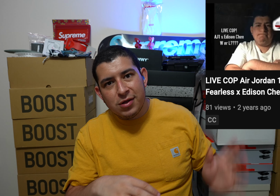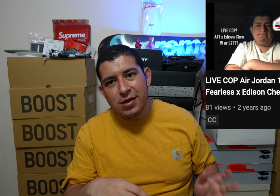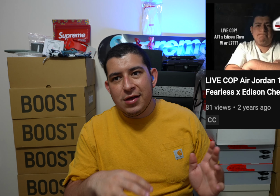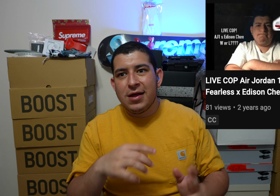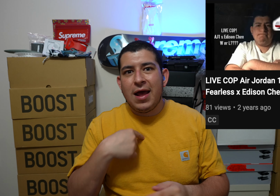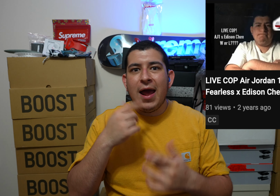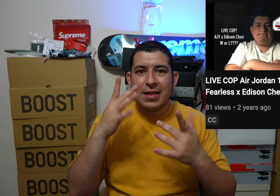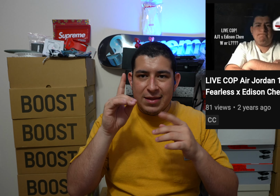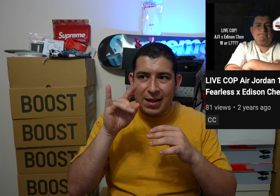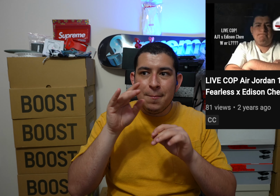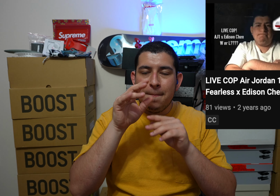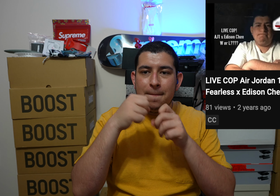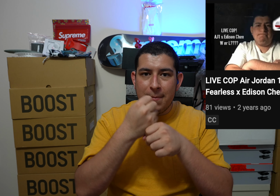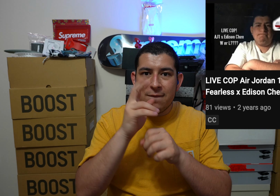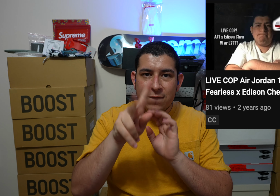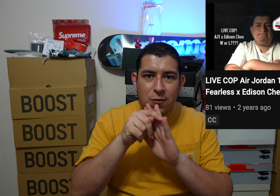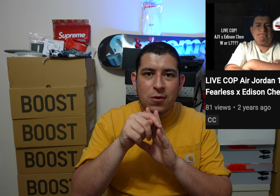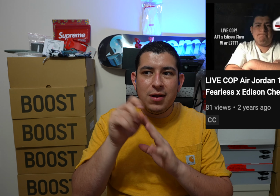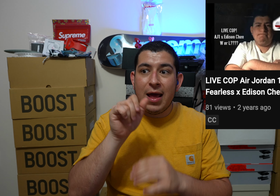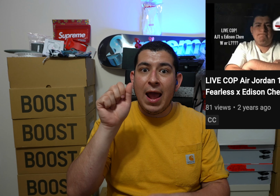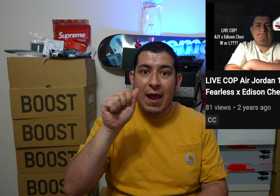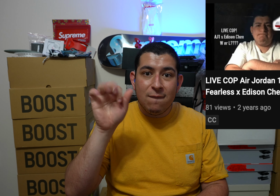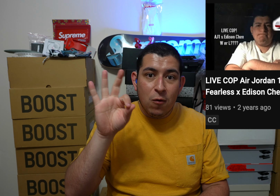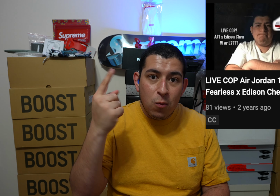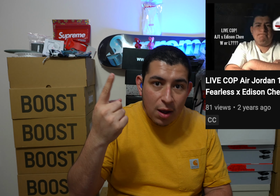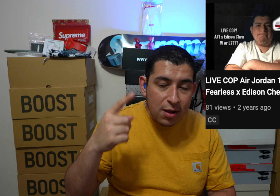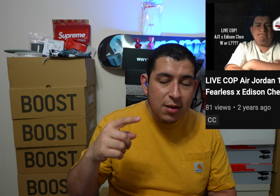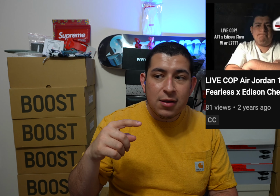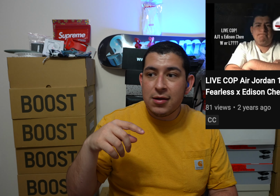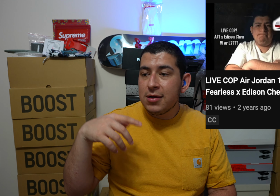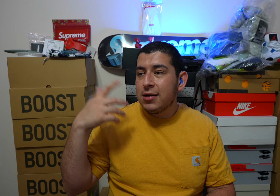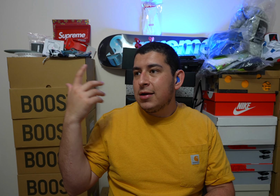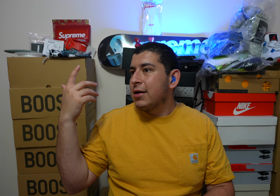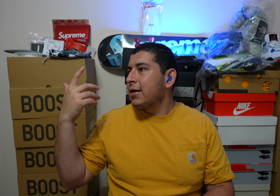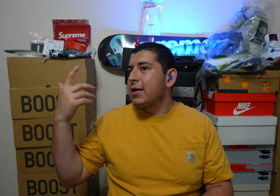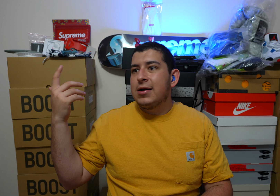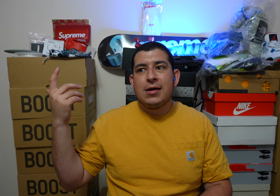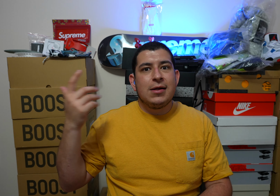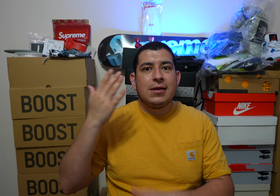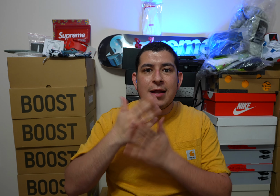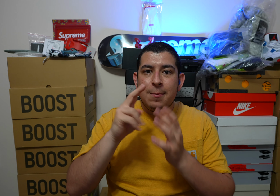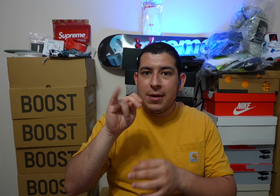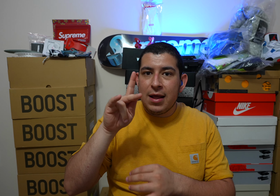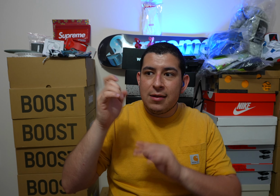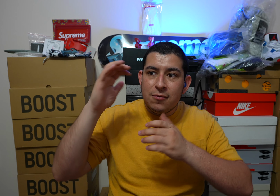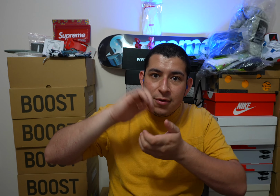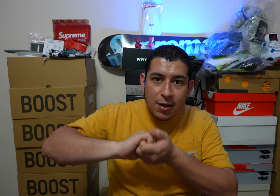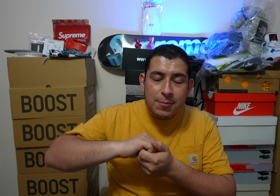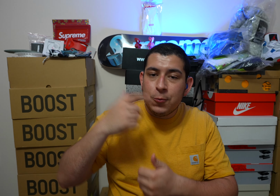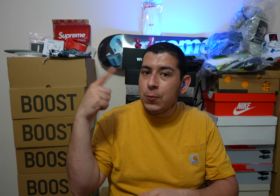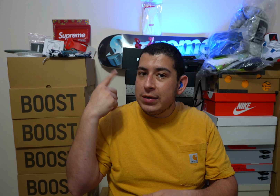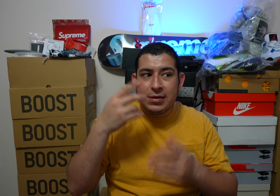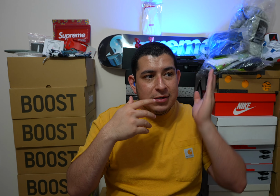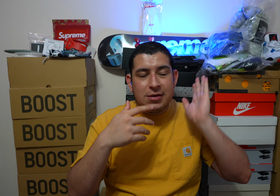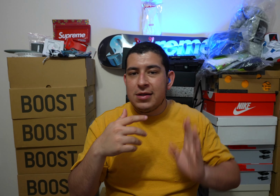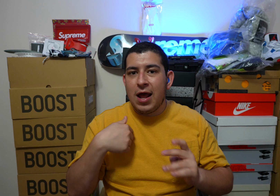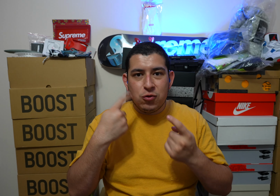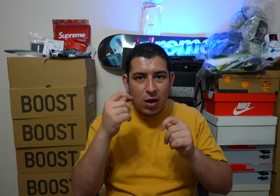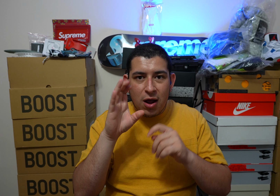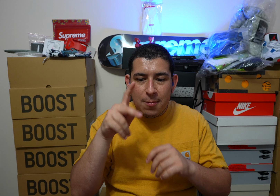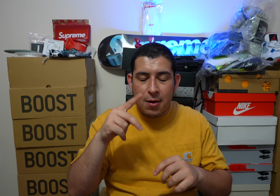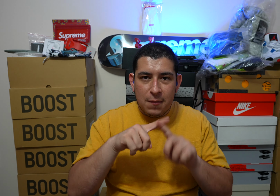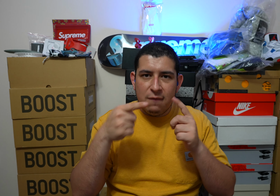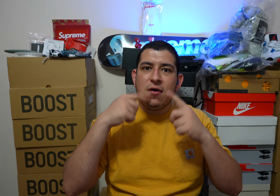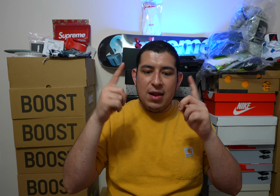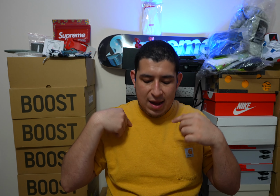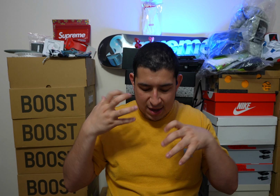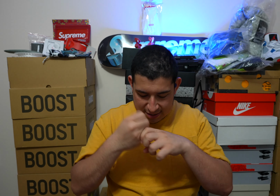I made the video of AF1 Clot live cop. It was not successful.